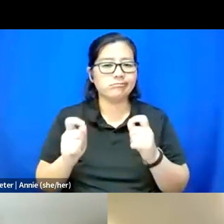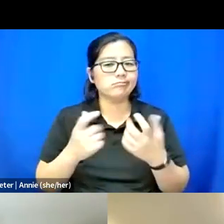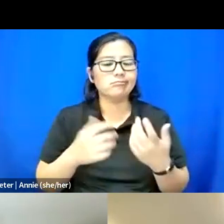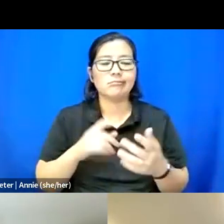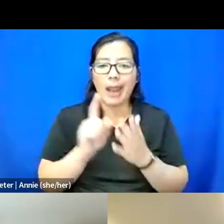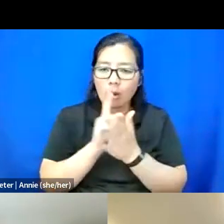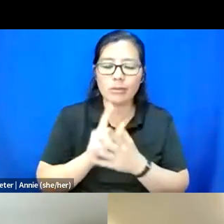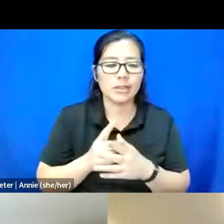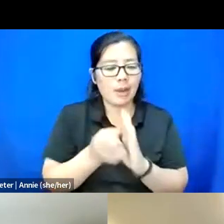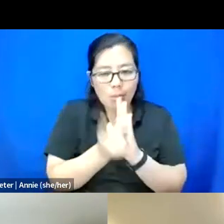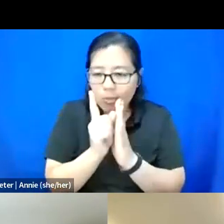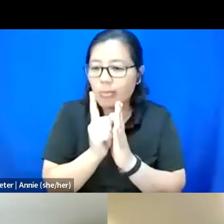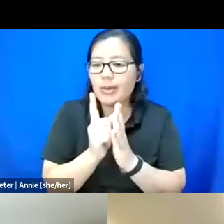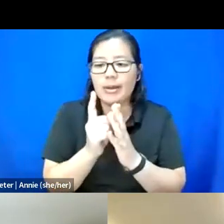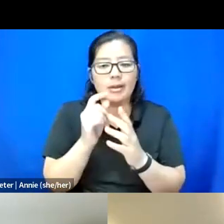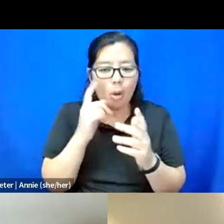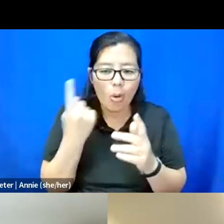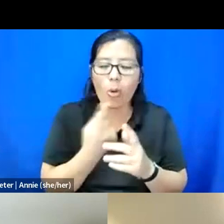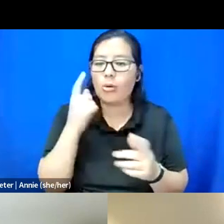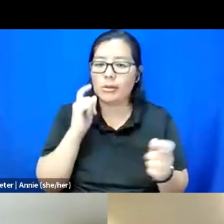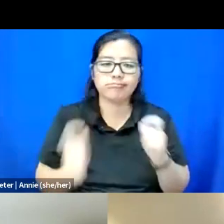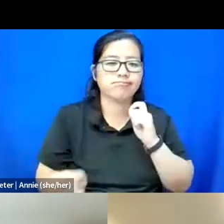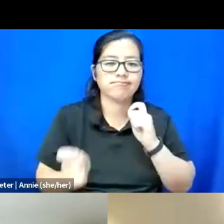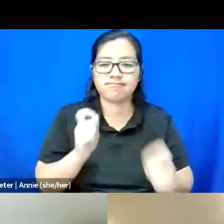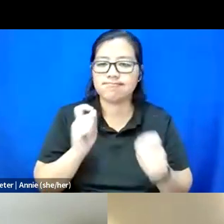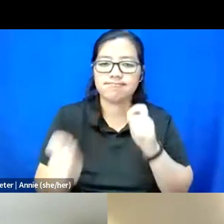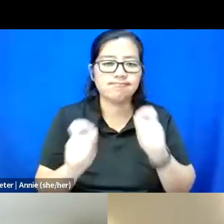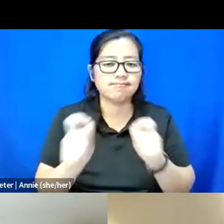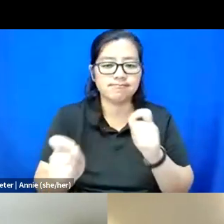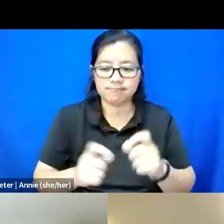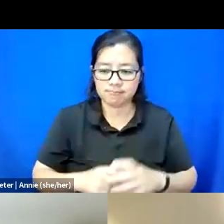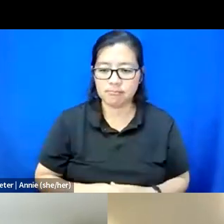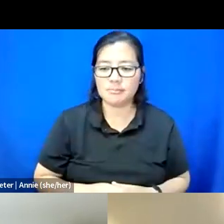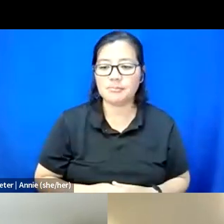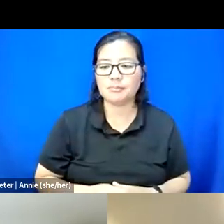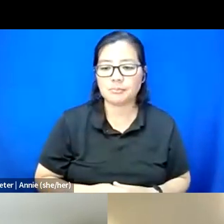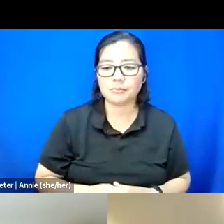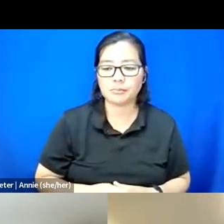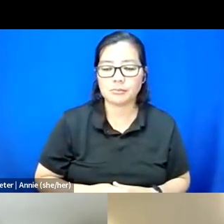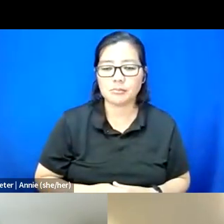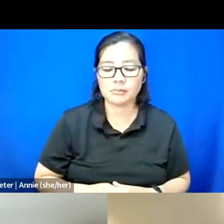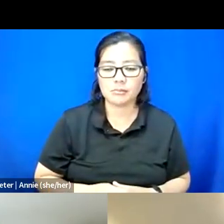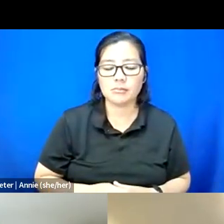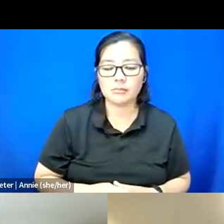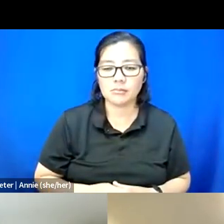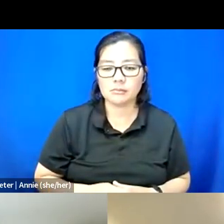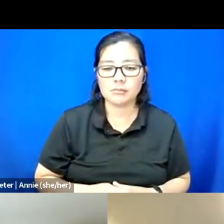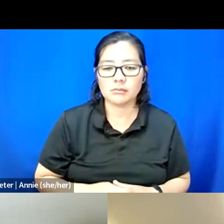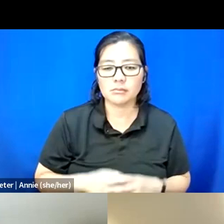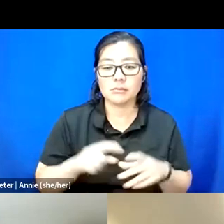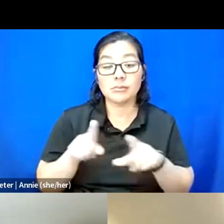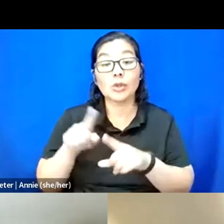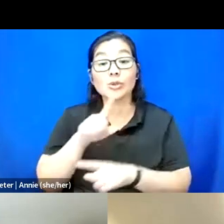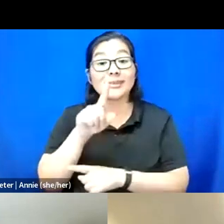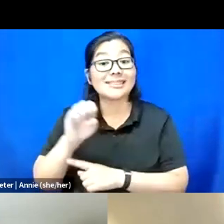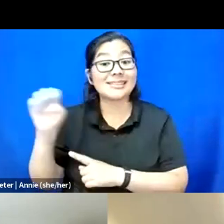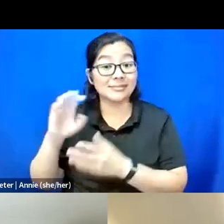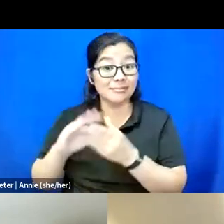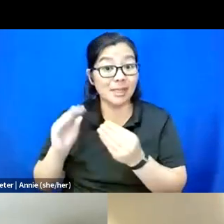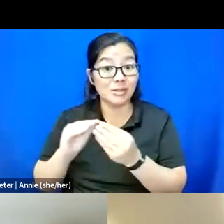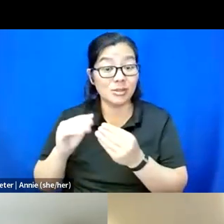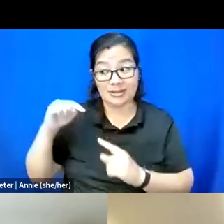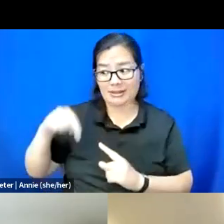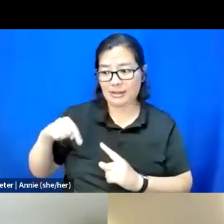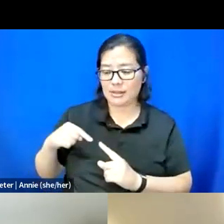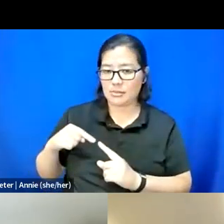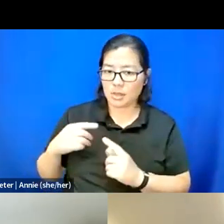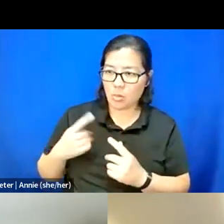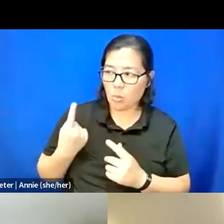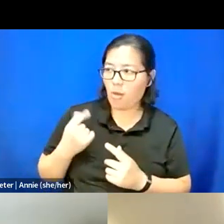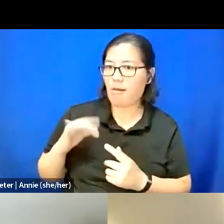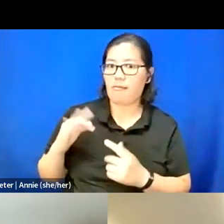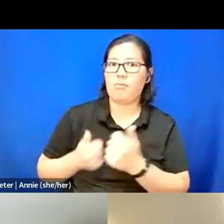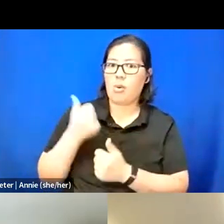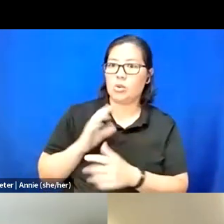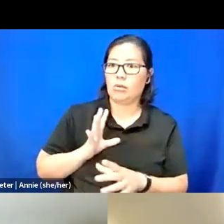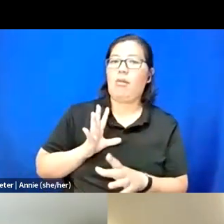And also like Zee said, this has been one of the most inclusive spaces that I've been in